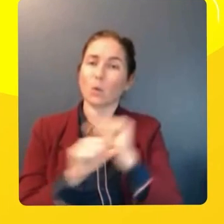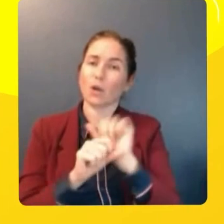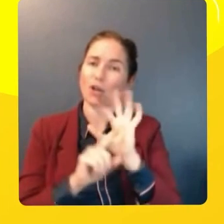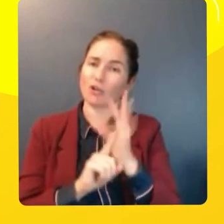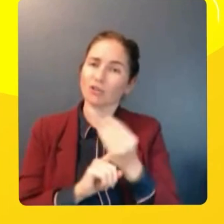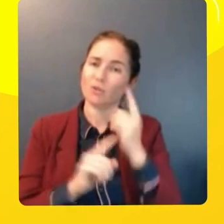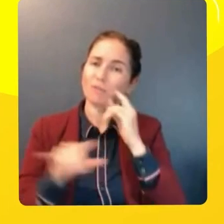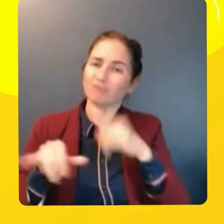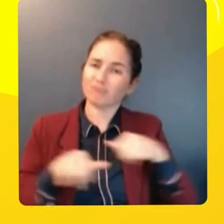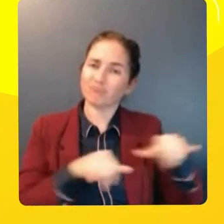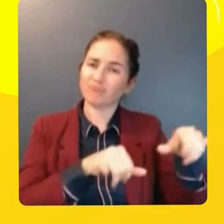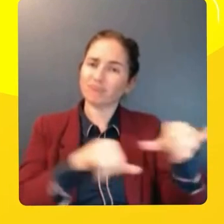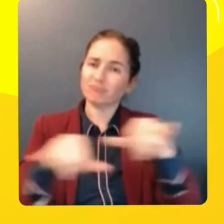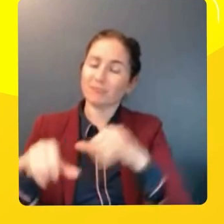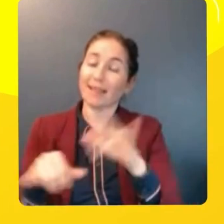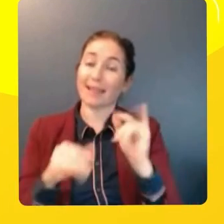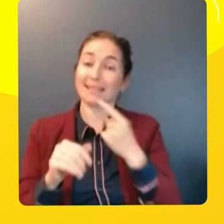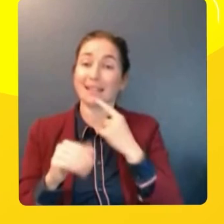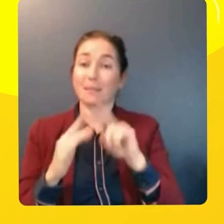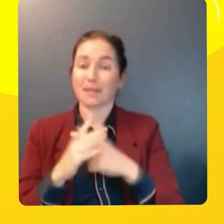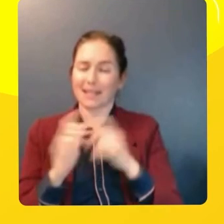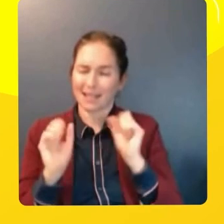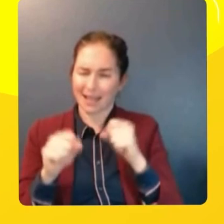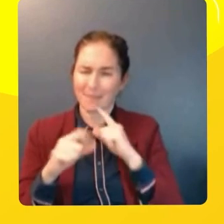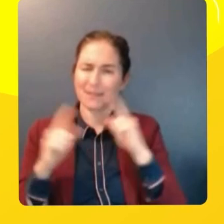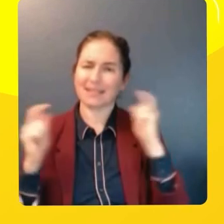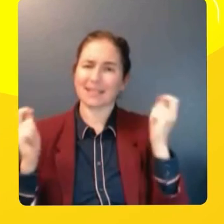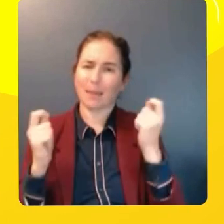as I said in the beginning, can indeed be celebrated and not tolerated.